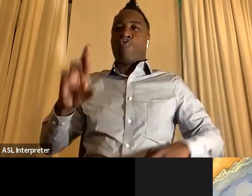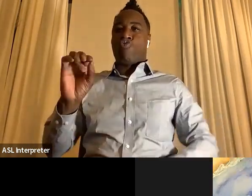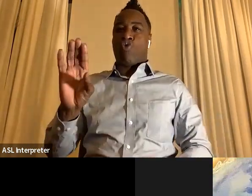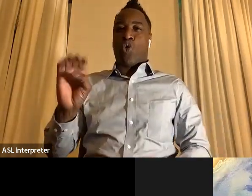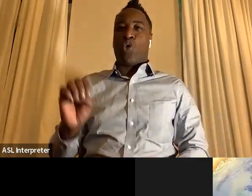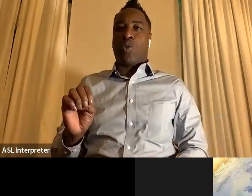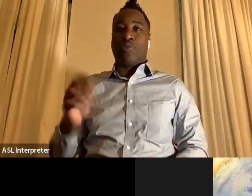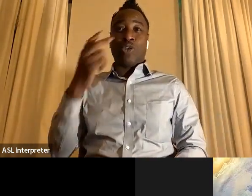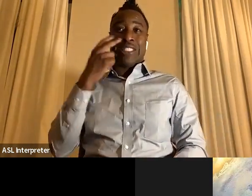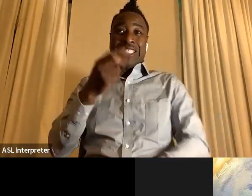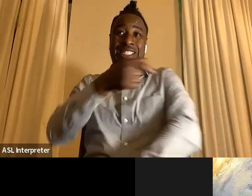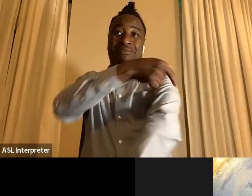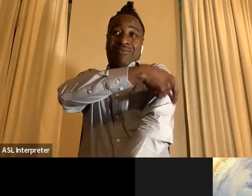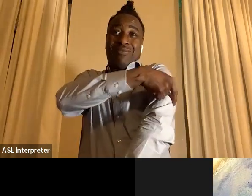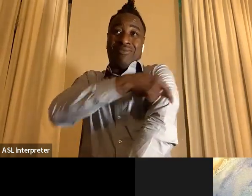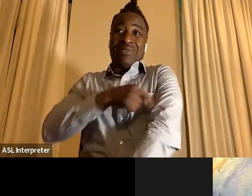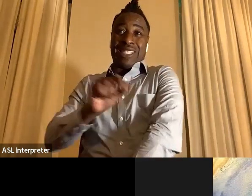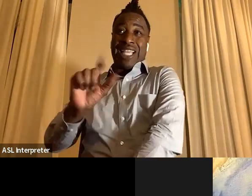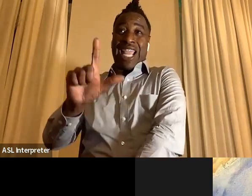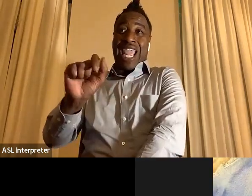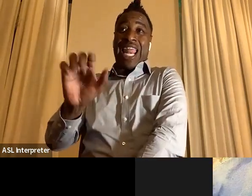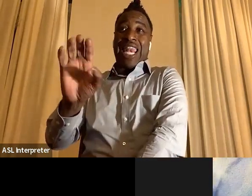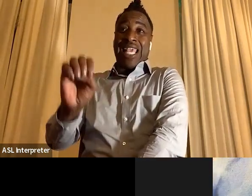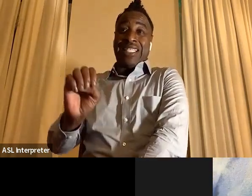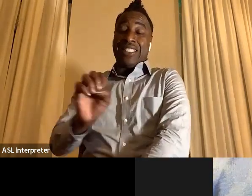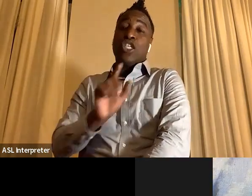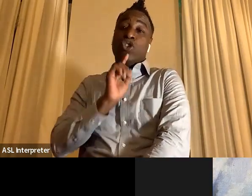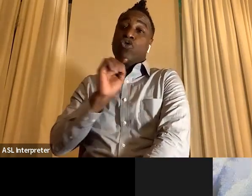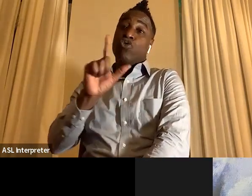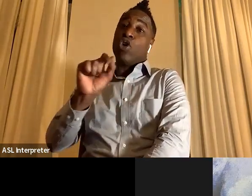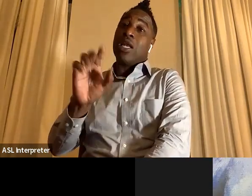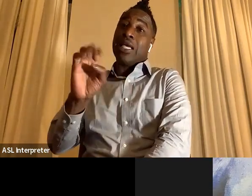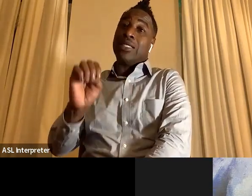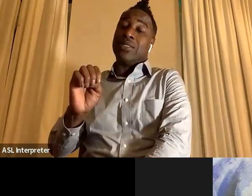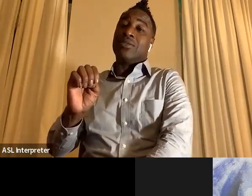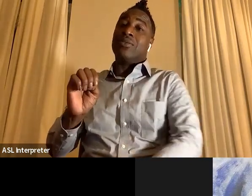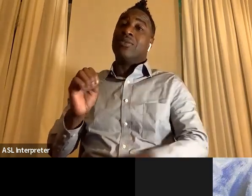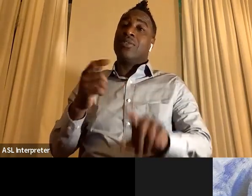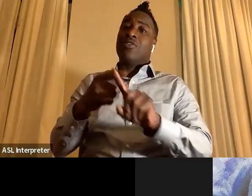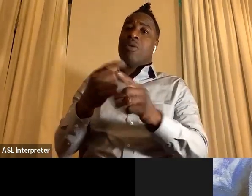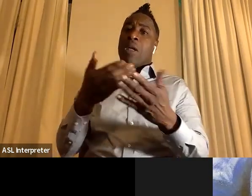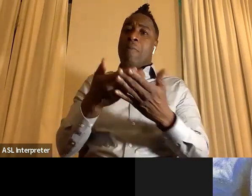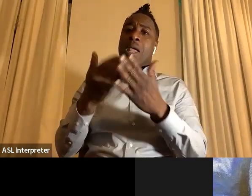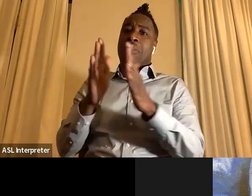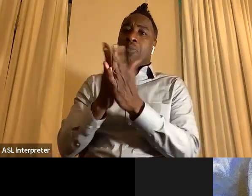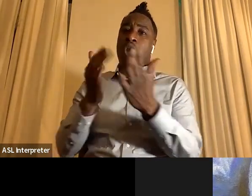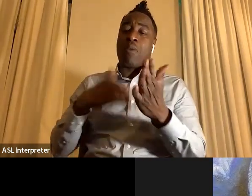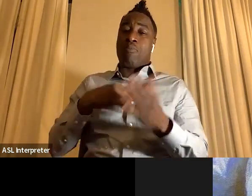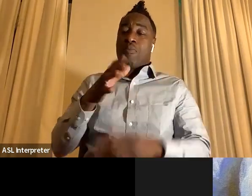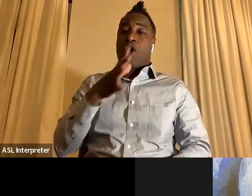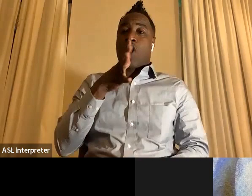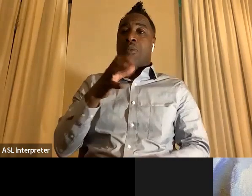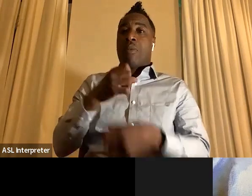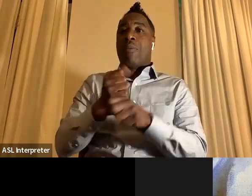like sleeve is actually like real lace that I pasted on there from a baby book that my grandmother made for me when I was younger. And